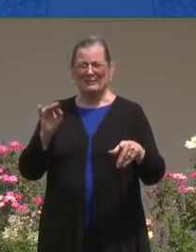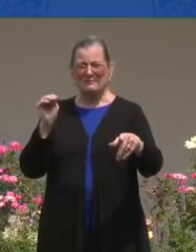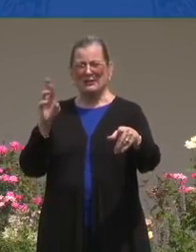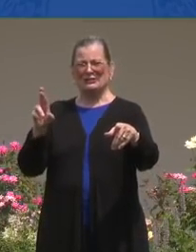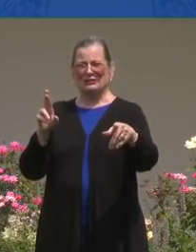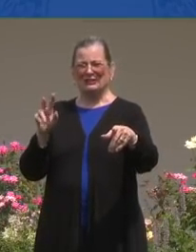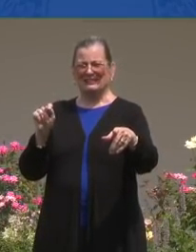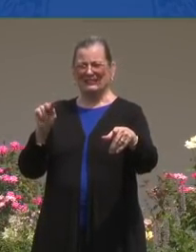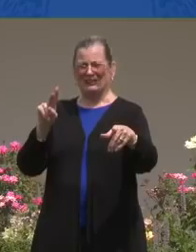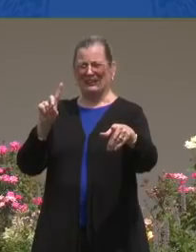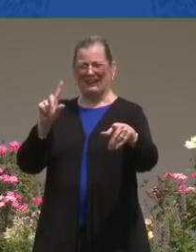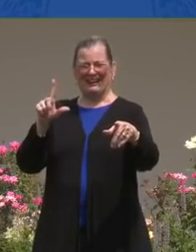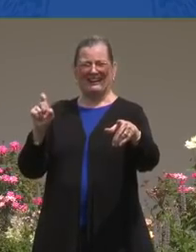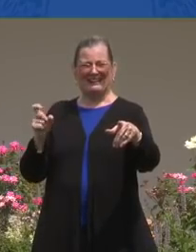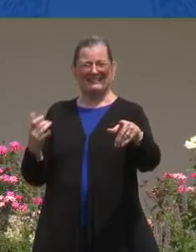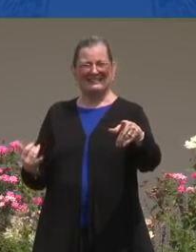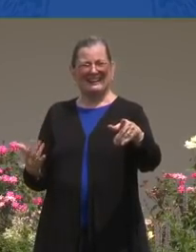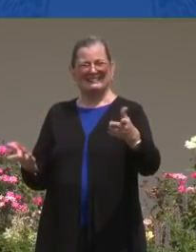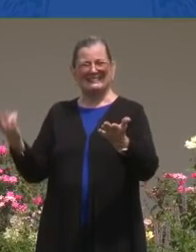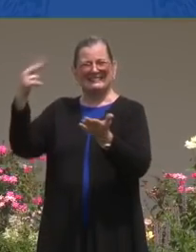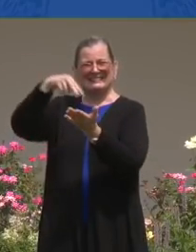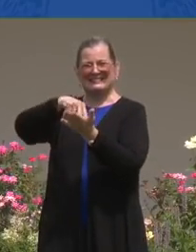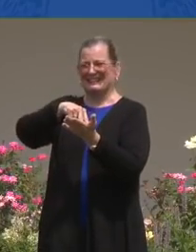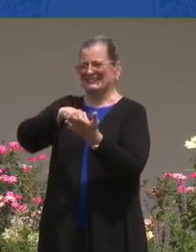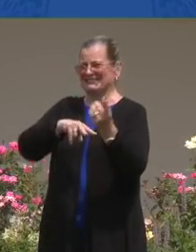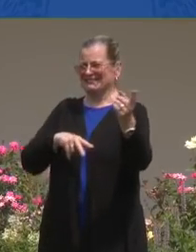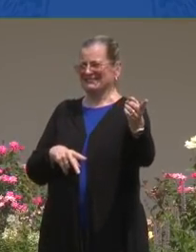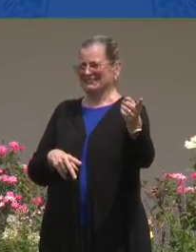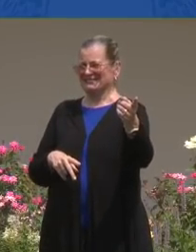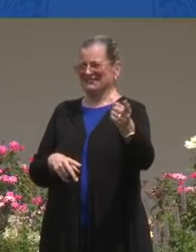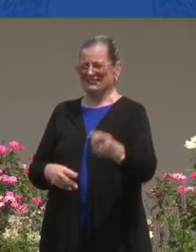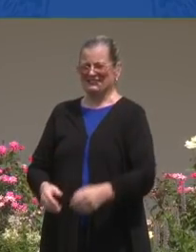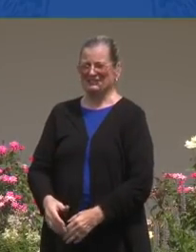Stand up, man. Thank you. Thank you, thank you, thank you.